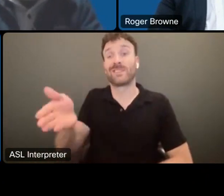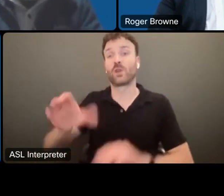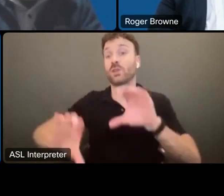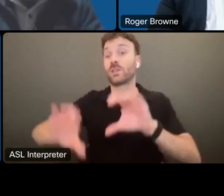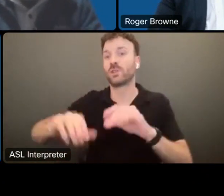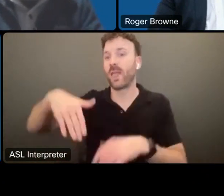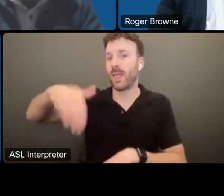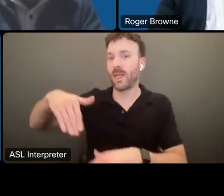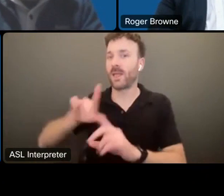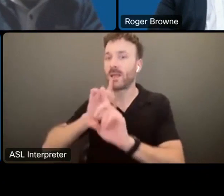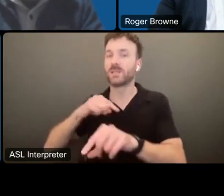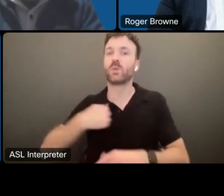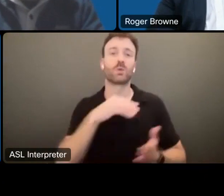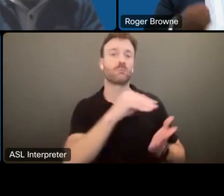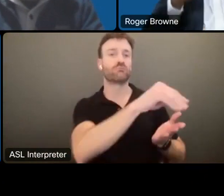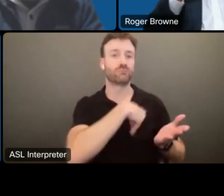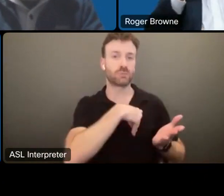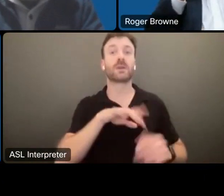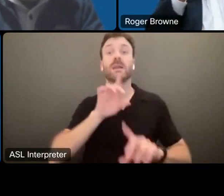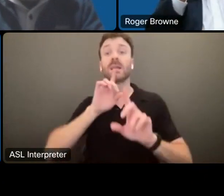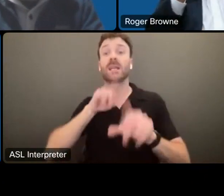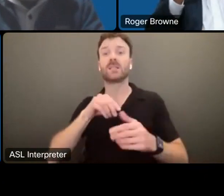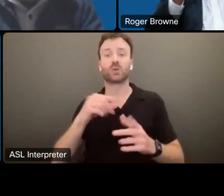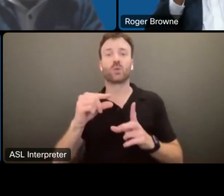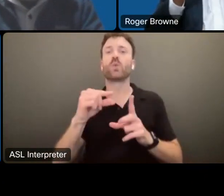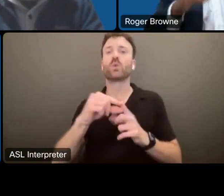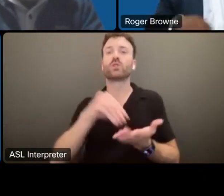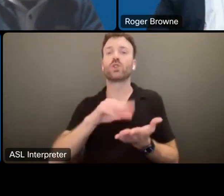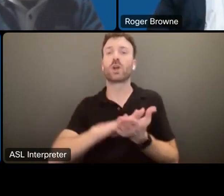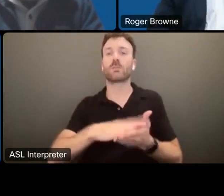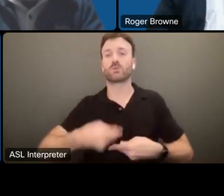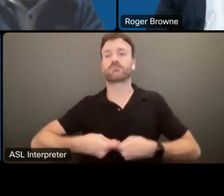We'll be documenting all of this and answering them in a Word document which will be circulated.